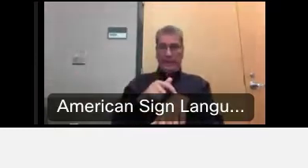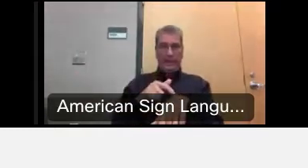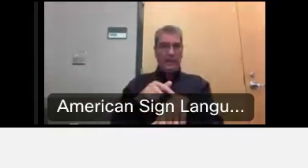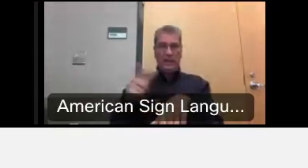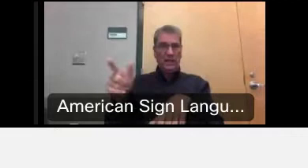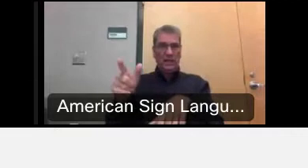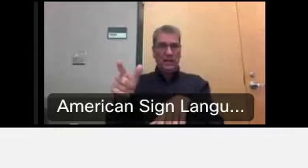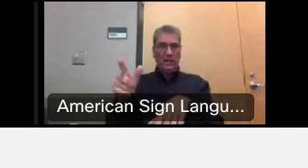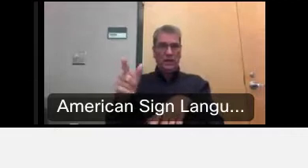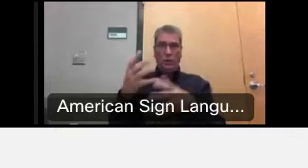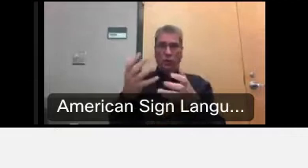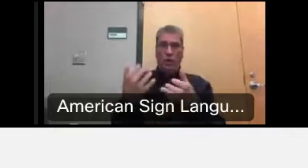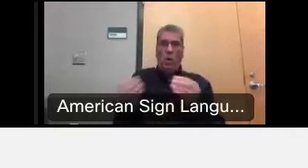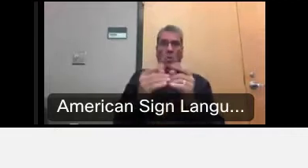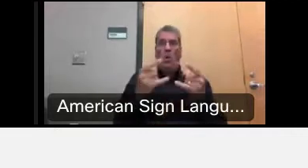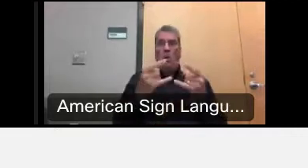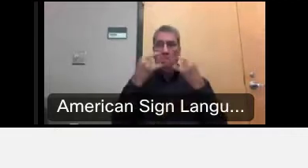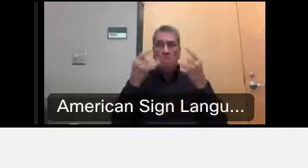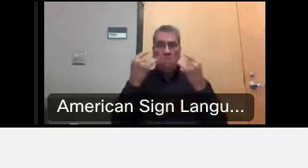you could find. Um, the demand went through the roof and the